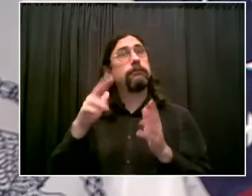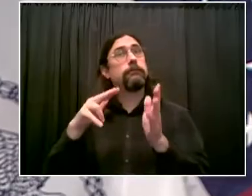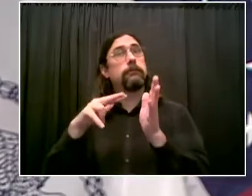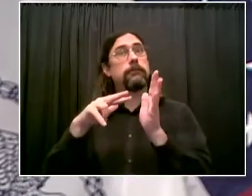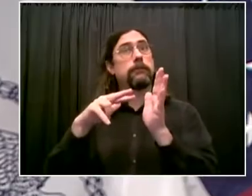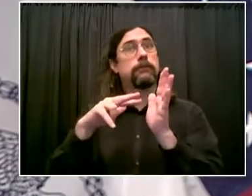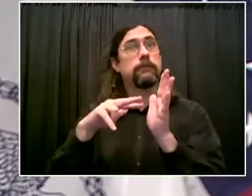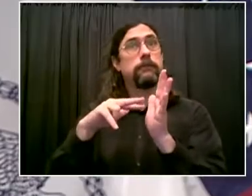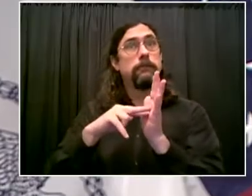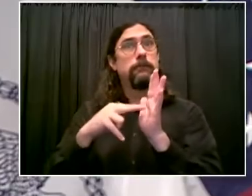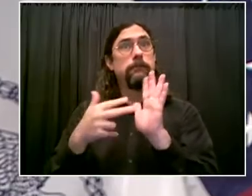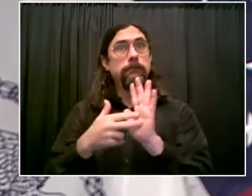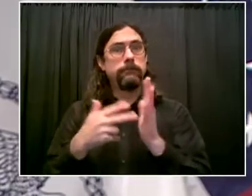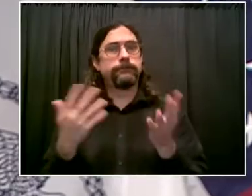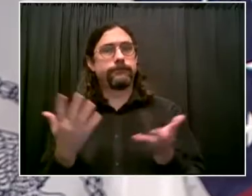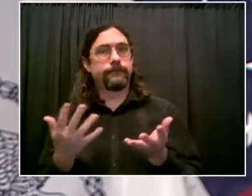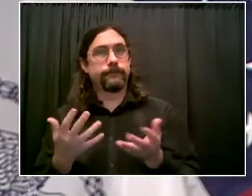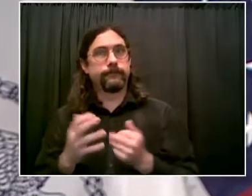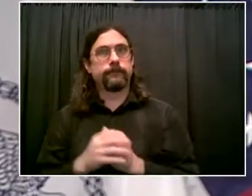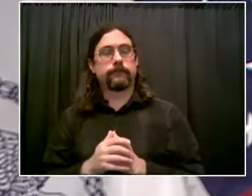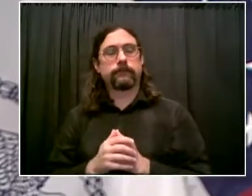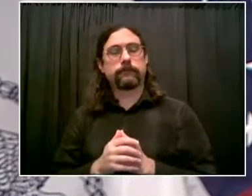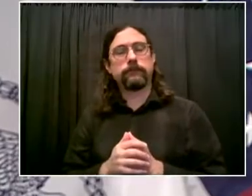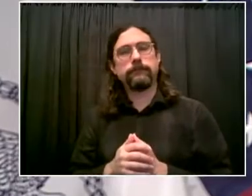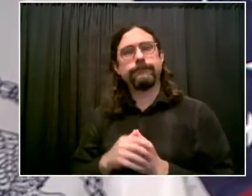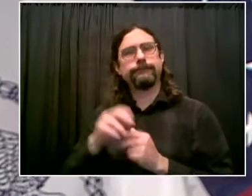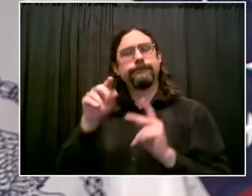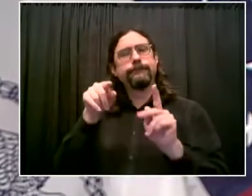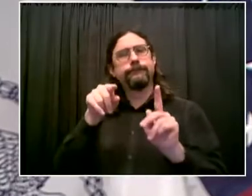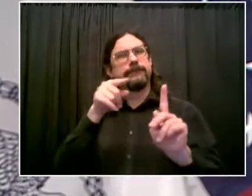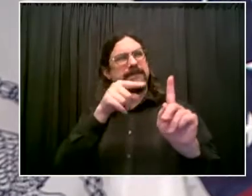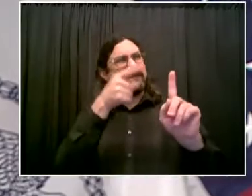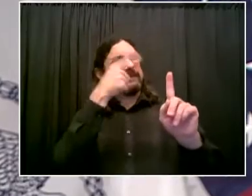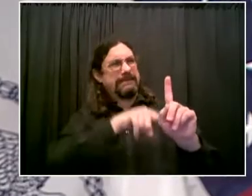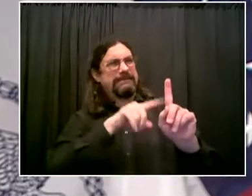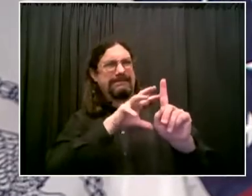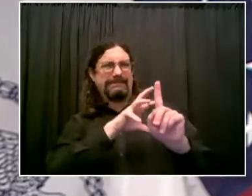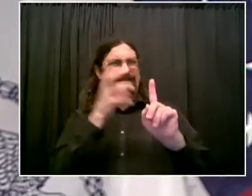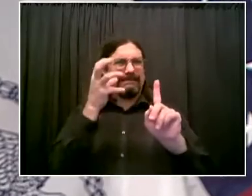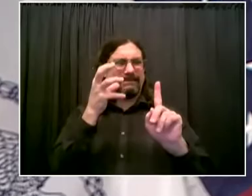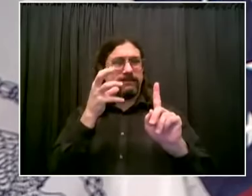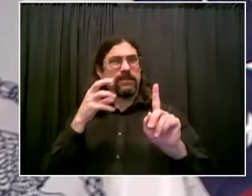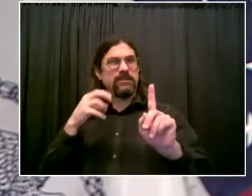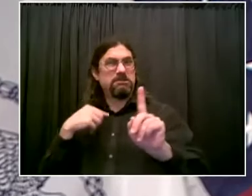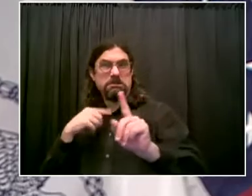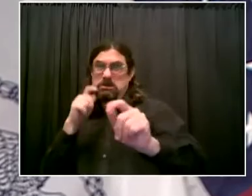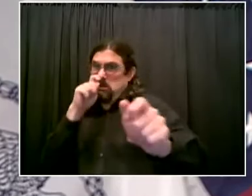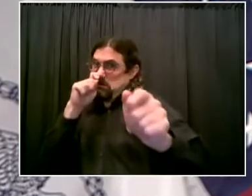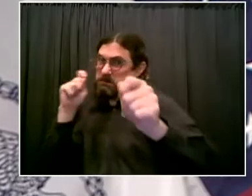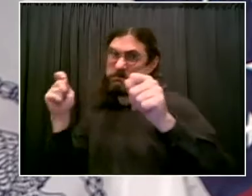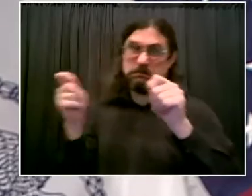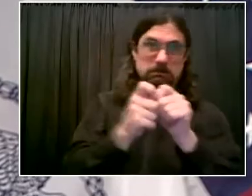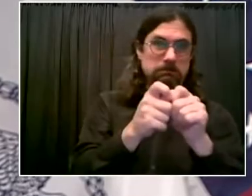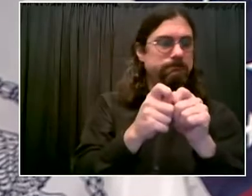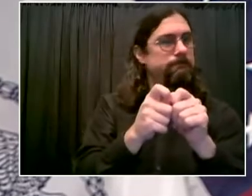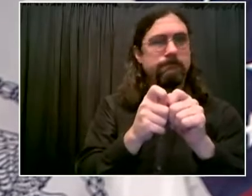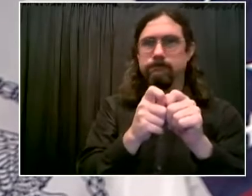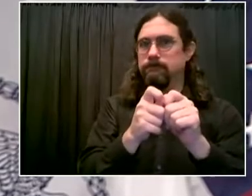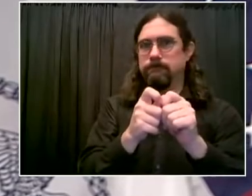YOUNG PEOPLE. THEY STOPPED TO RETALIATION BEFORE IT